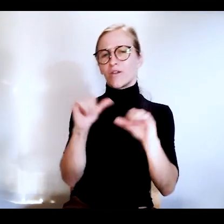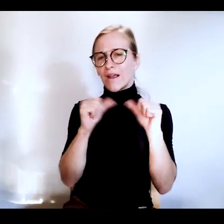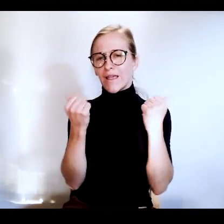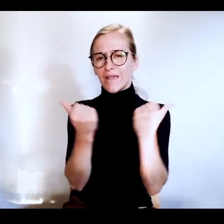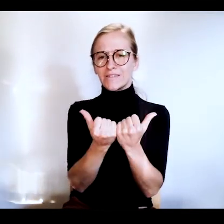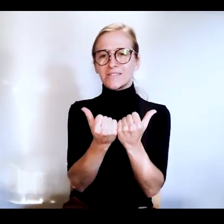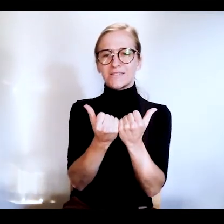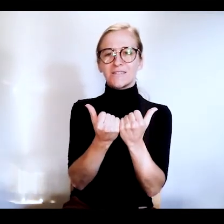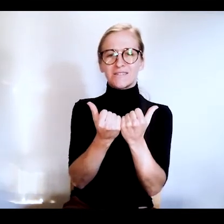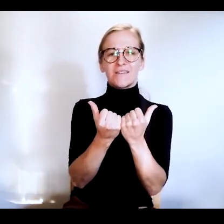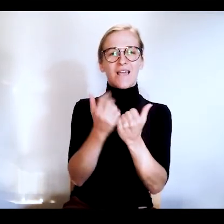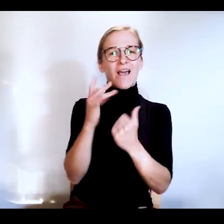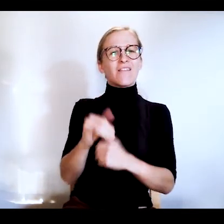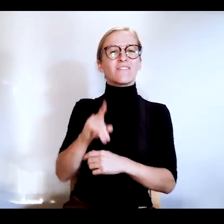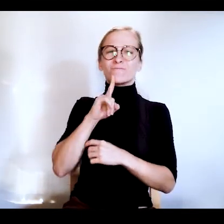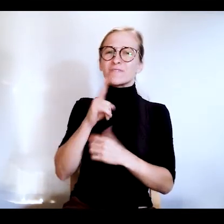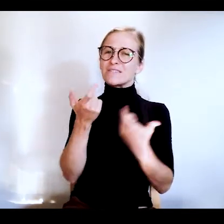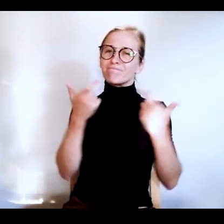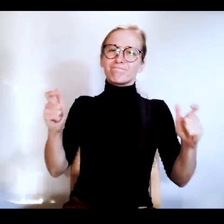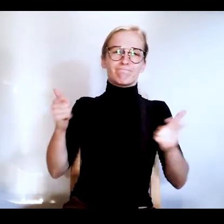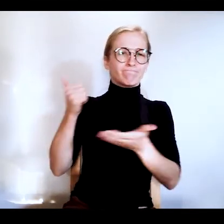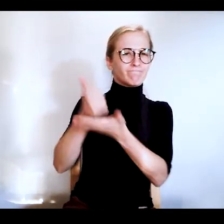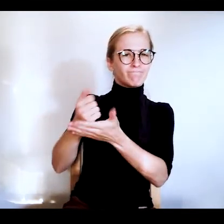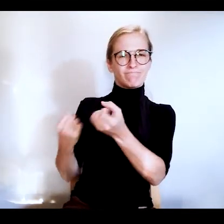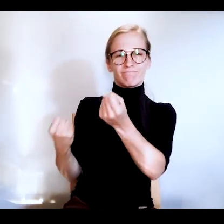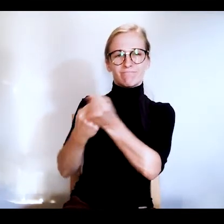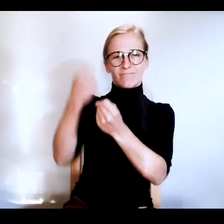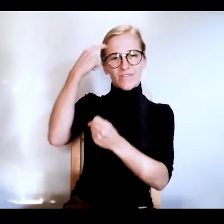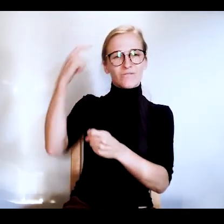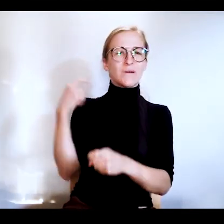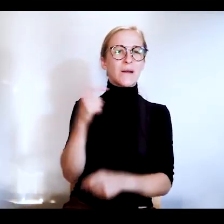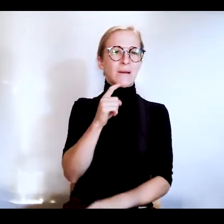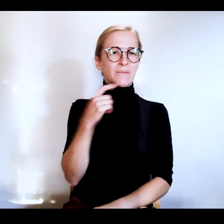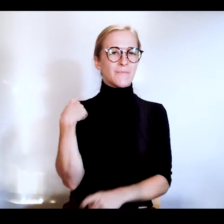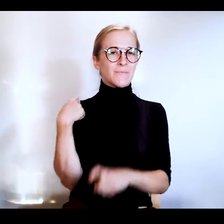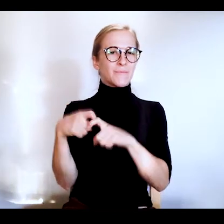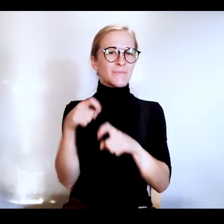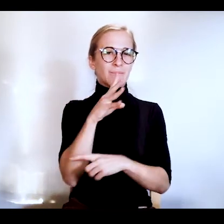which is of great help for all veteran Spanish-speaking people